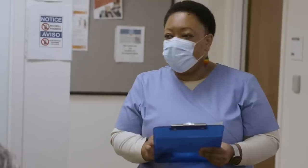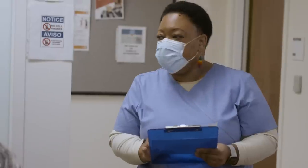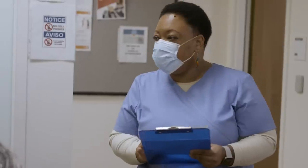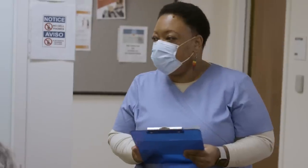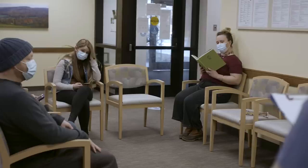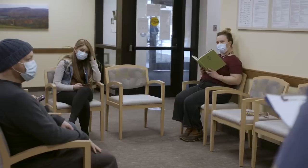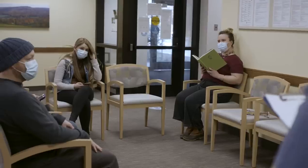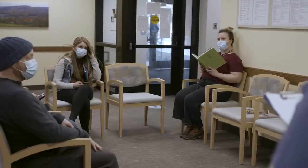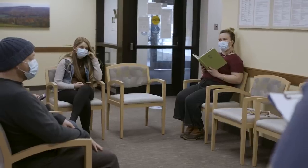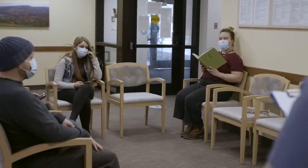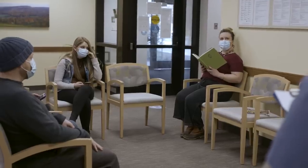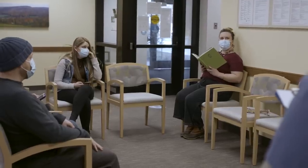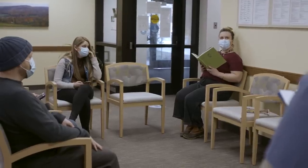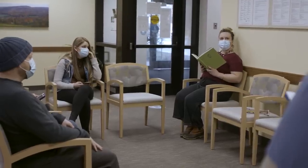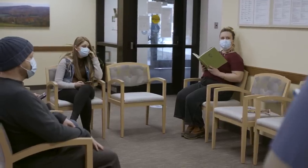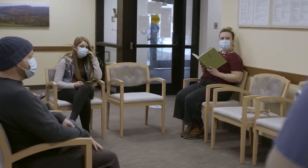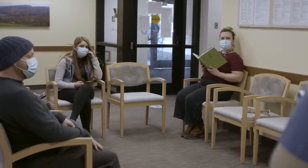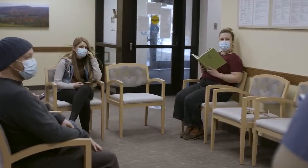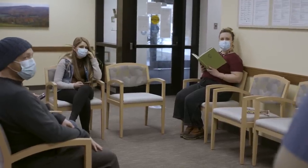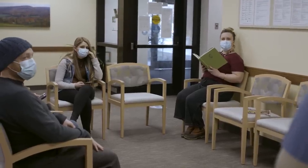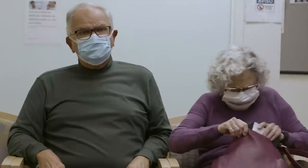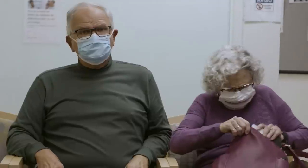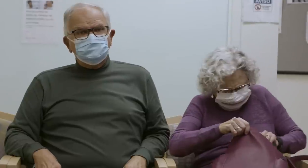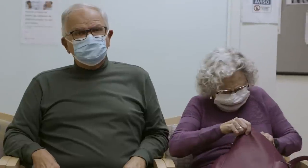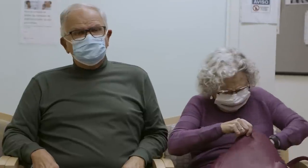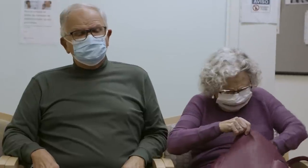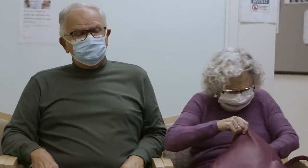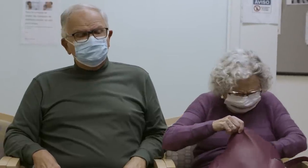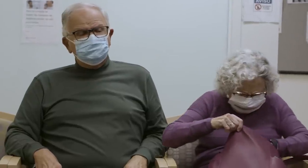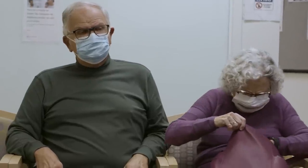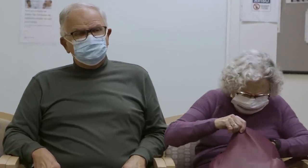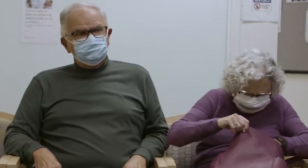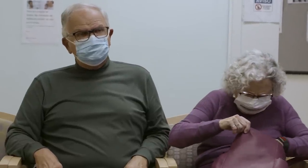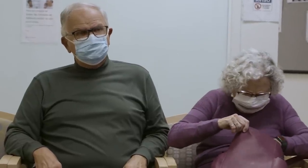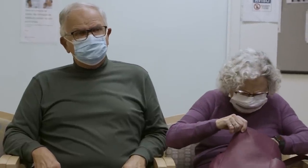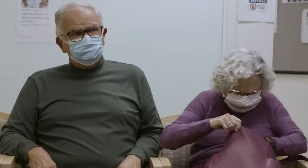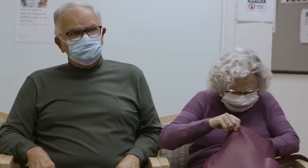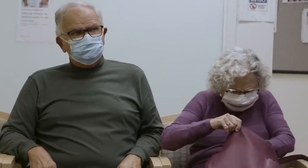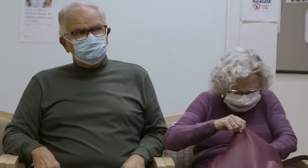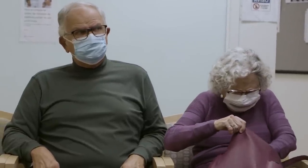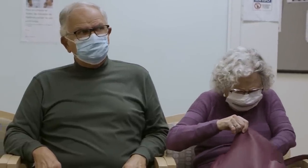Ruby? No Ruby here today? Okay.